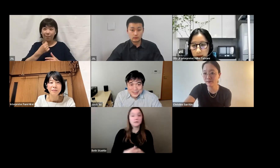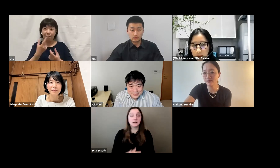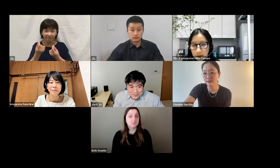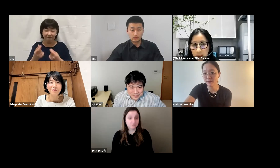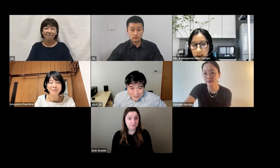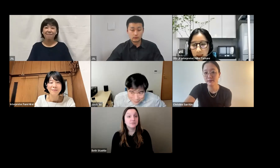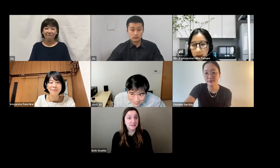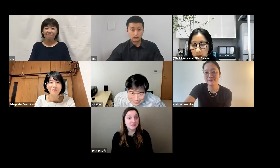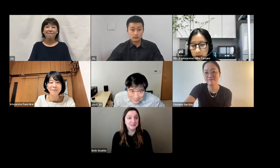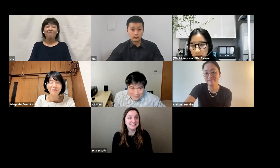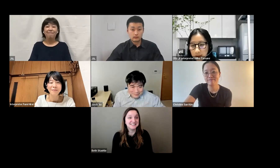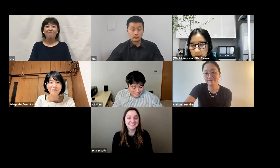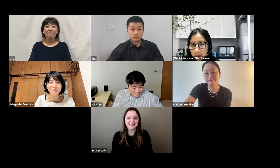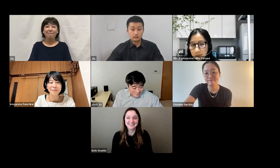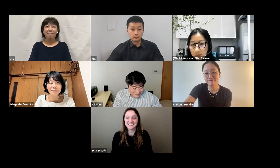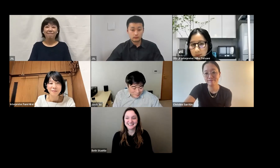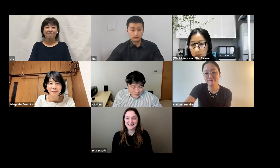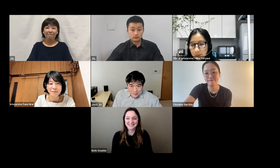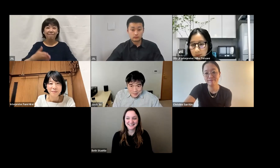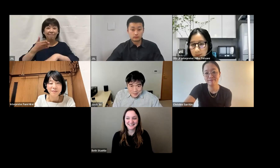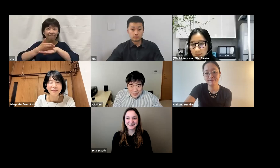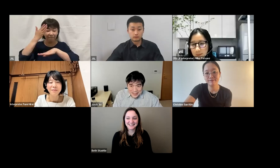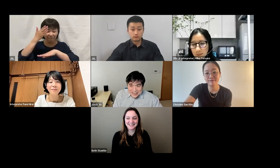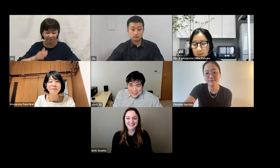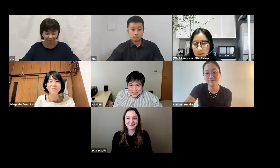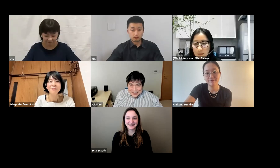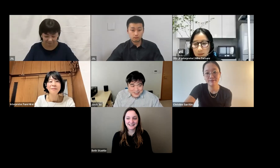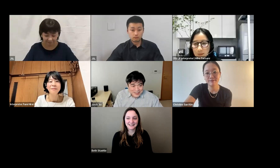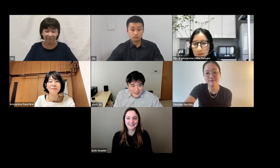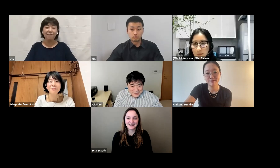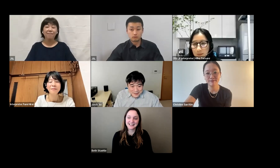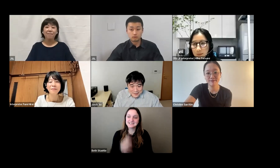Yes, Yes, please. Thank you.